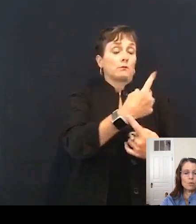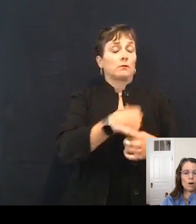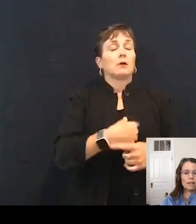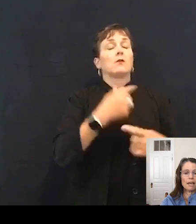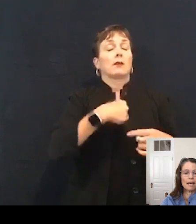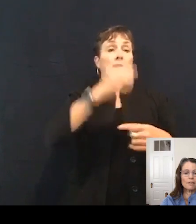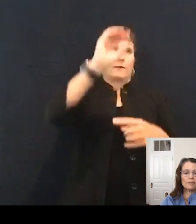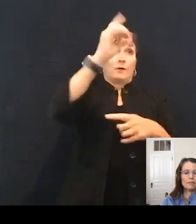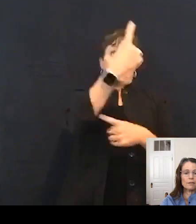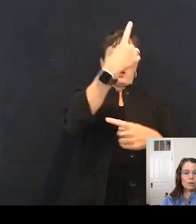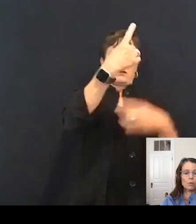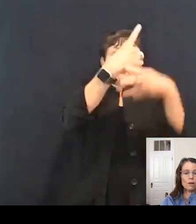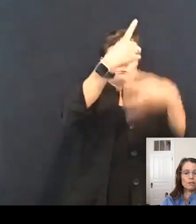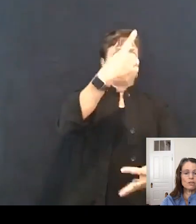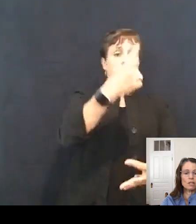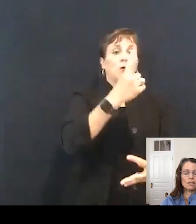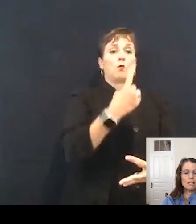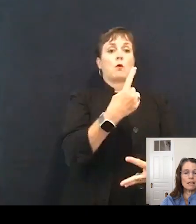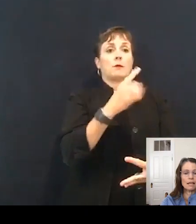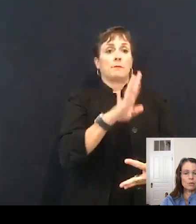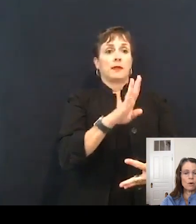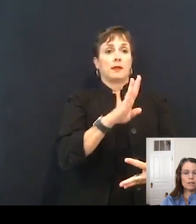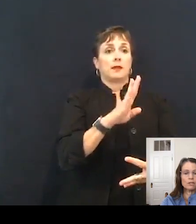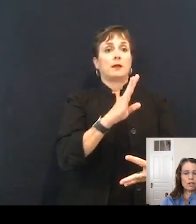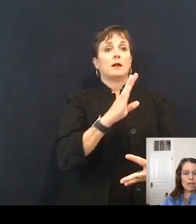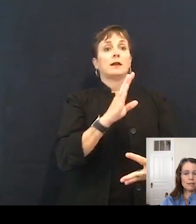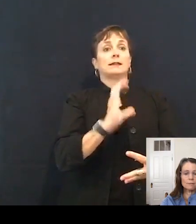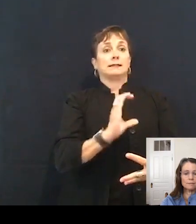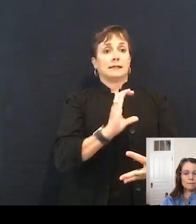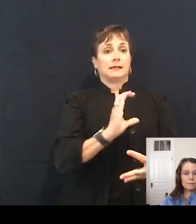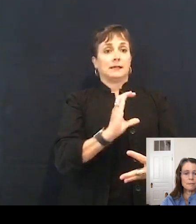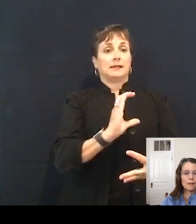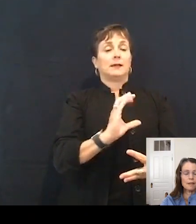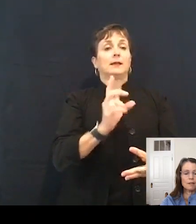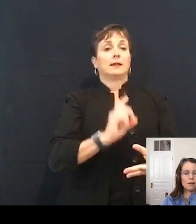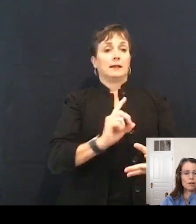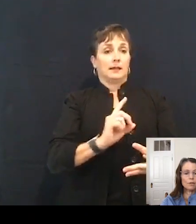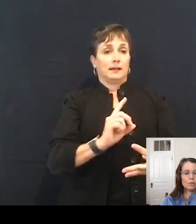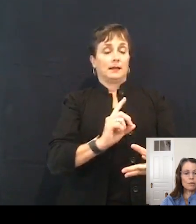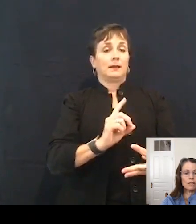1C, 1D, 1F, 1G, and 1J.